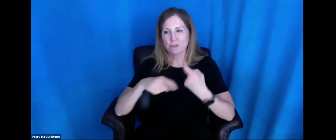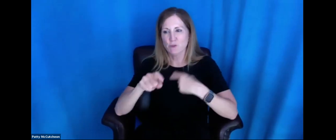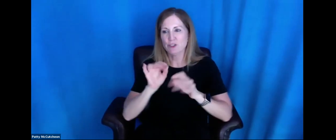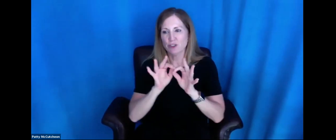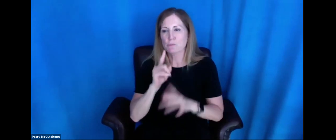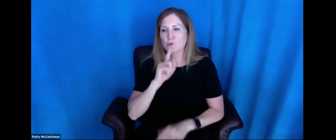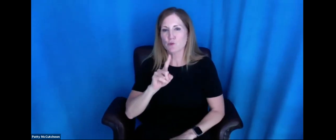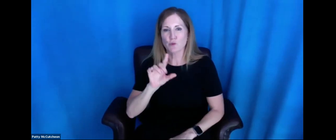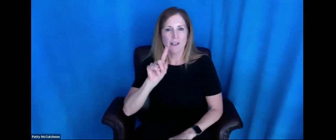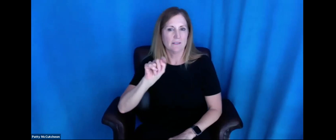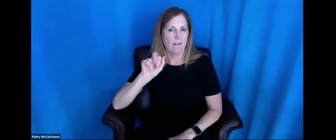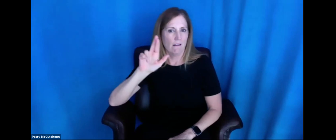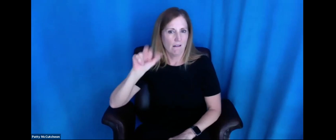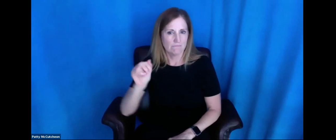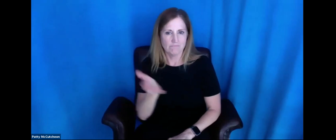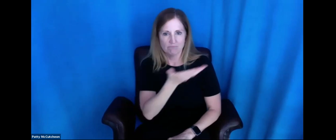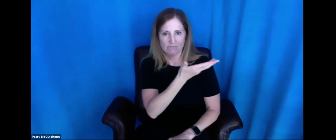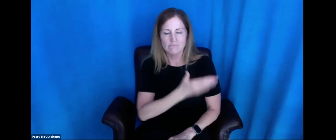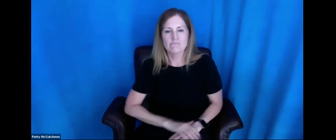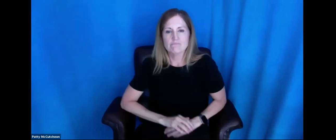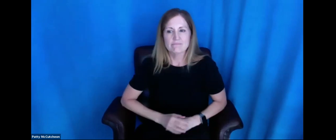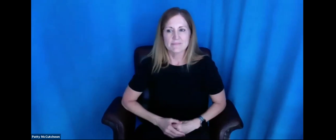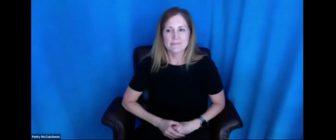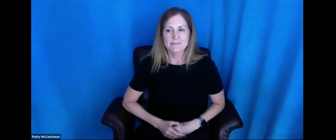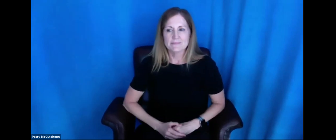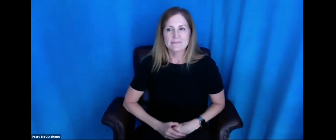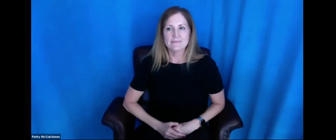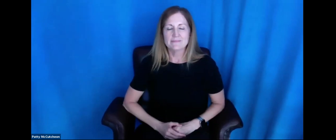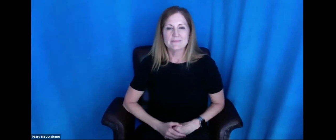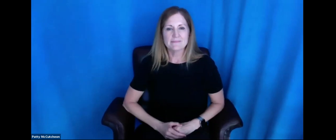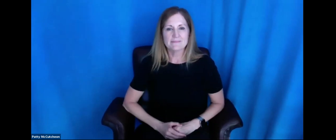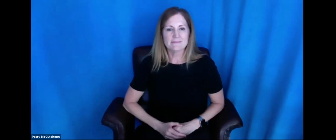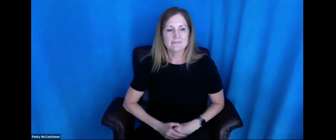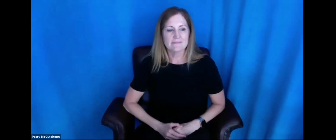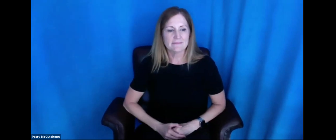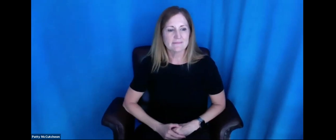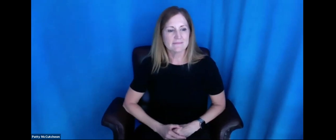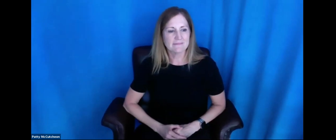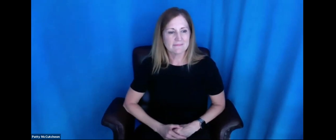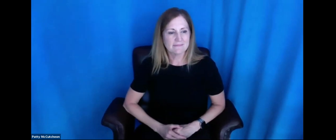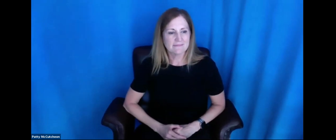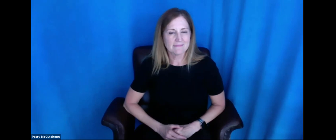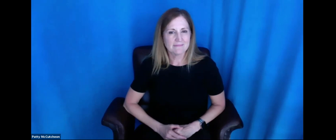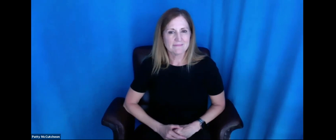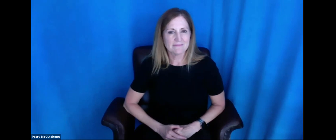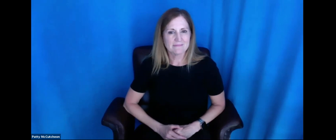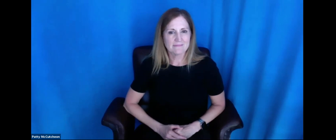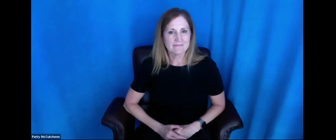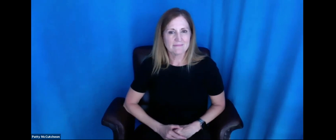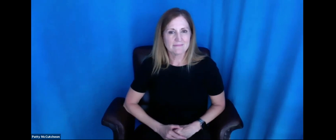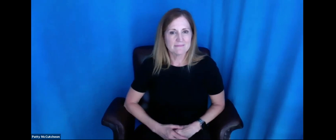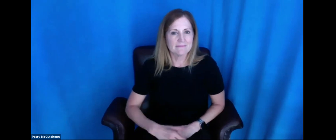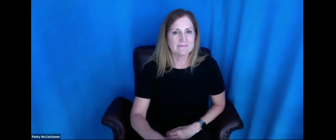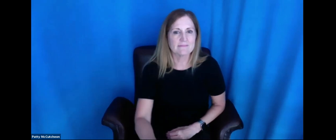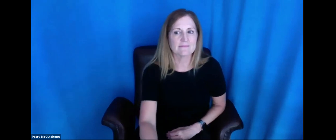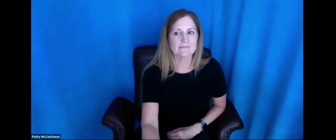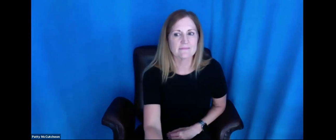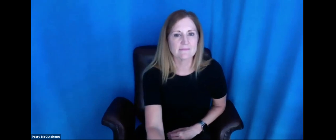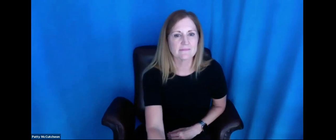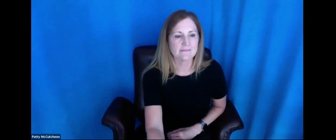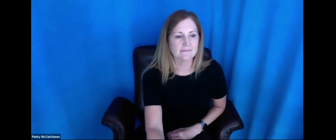We're actually going to be switching interpreters.